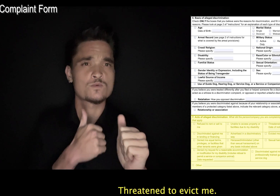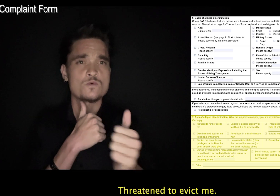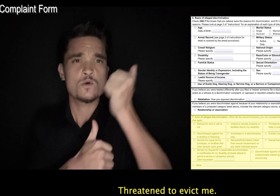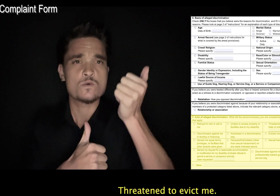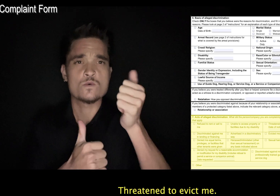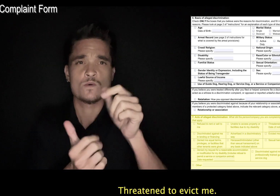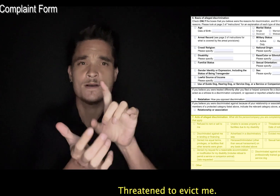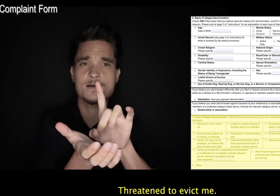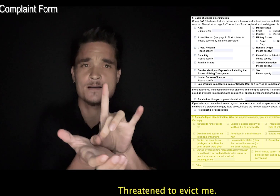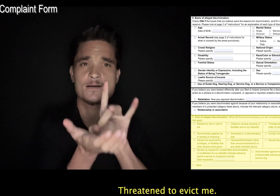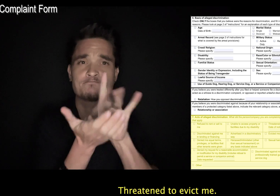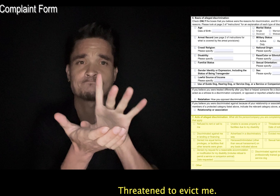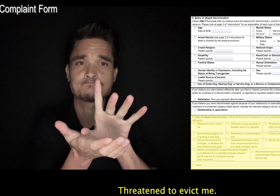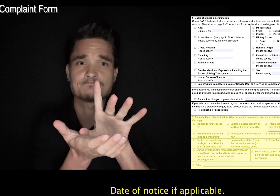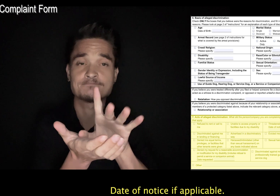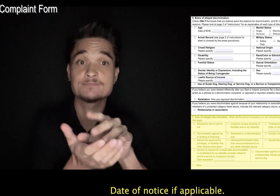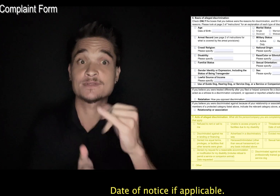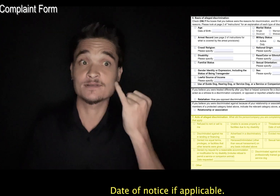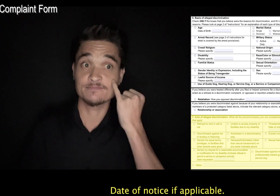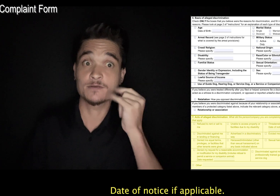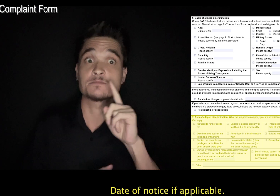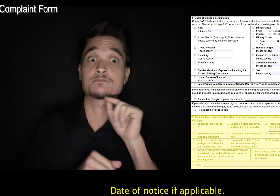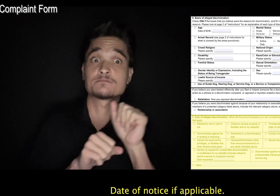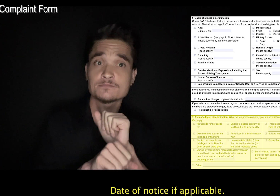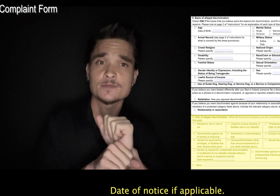Threatened to evict me. Date of notice if applicable.